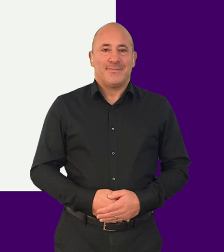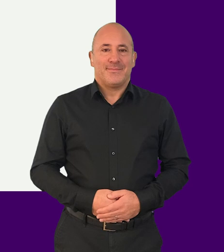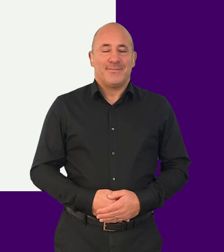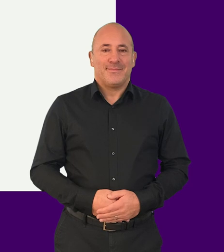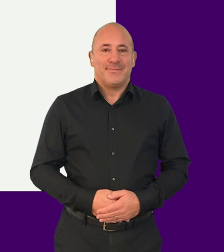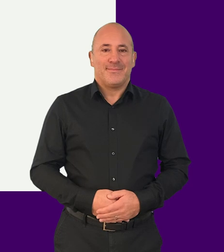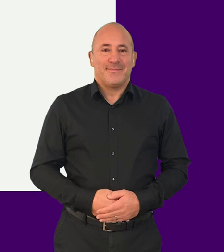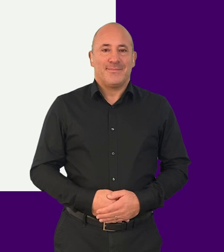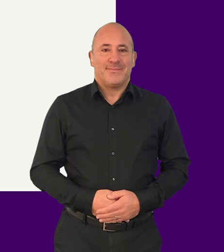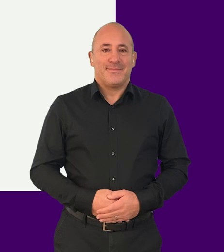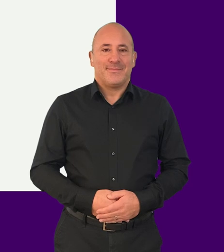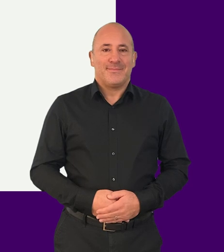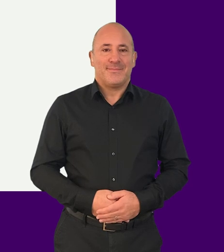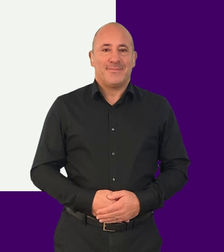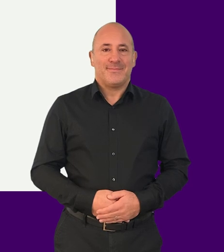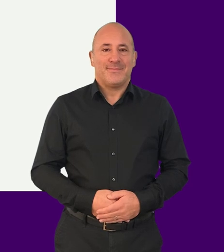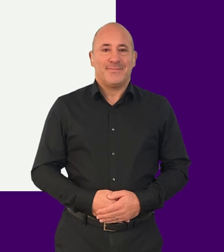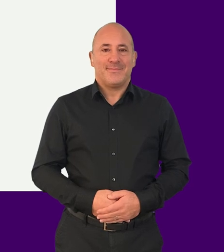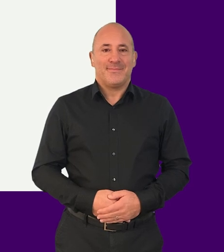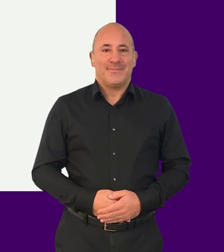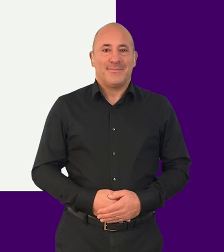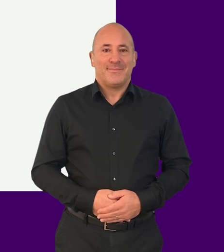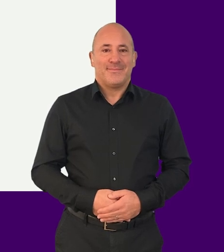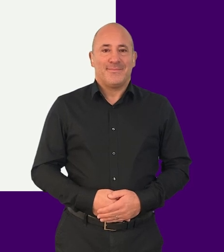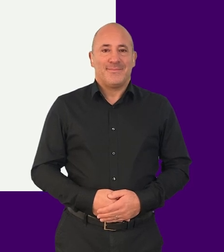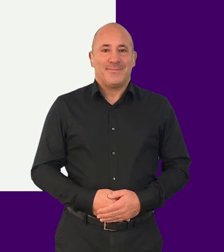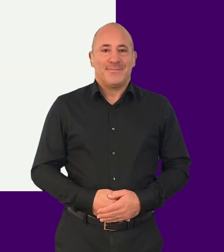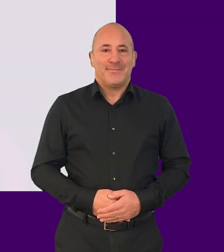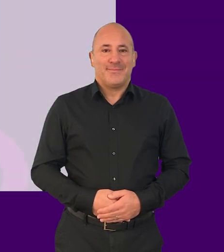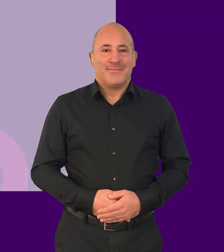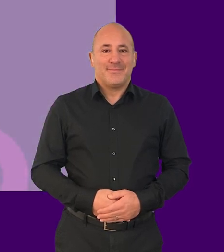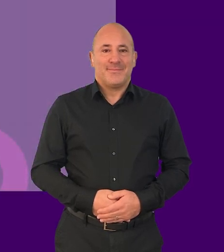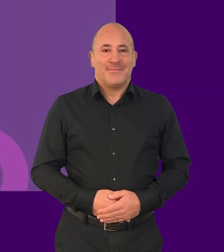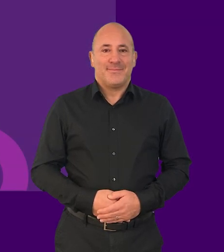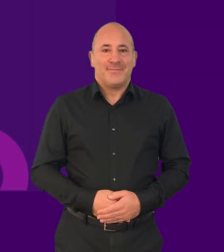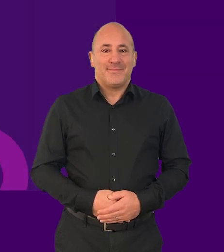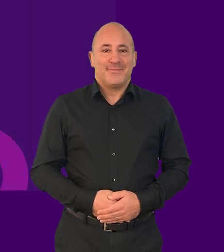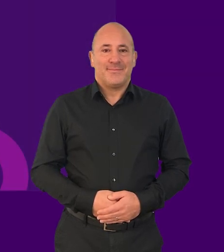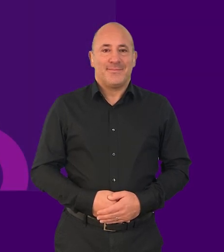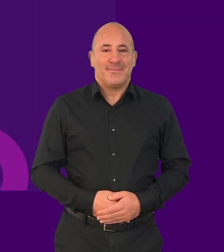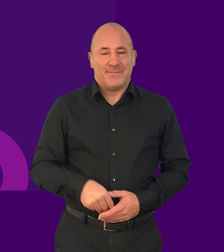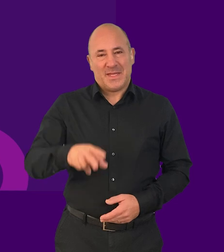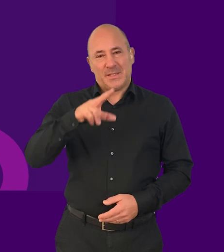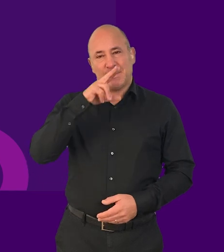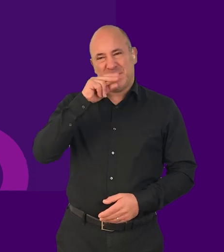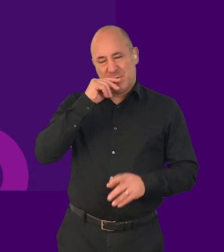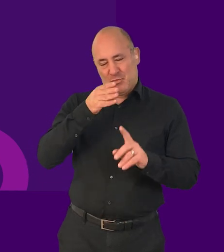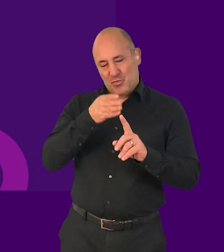[Logo whooshes into view, stopping with a sonar-like 'ping'] Browsing with speech recognition